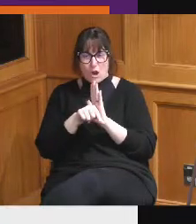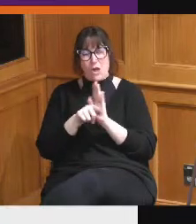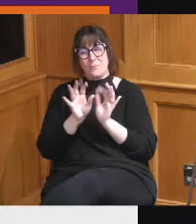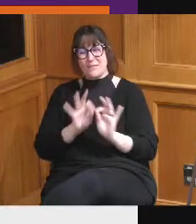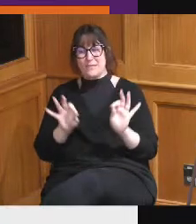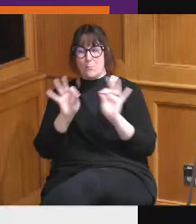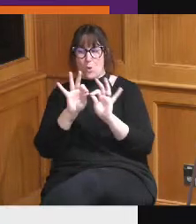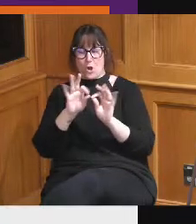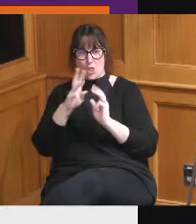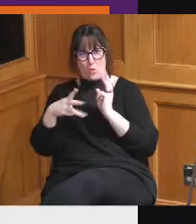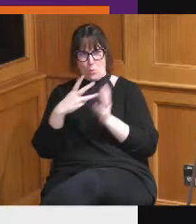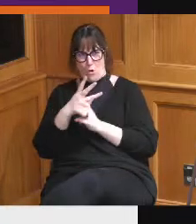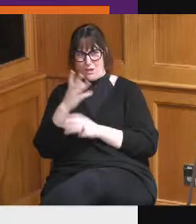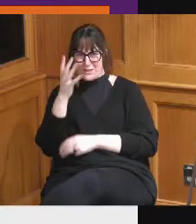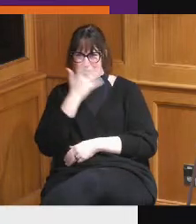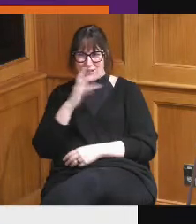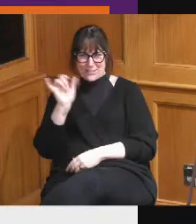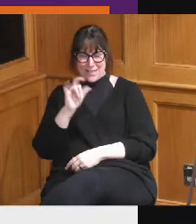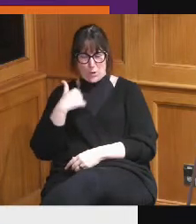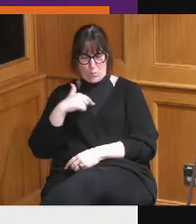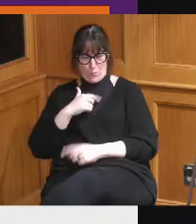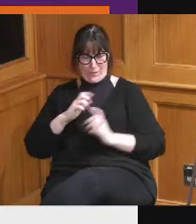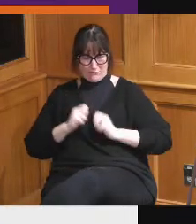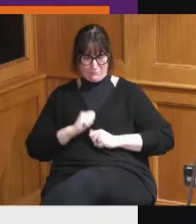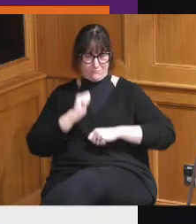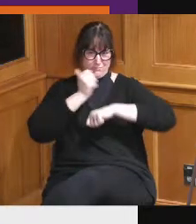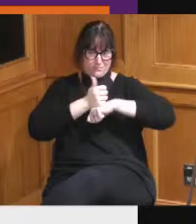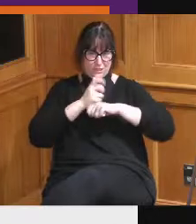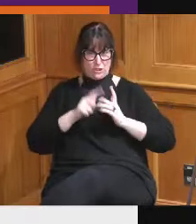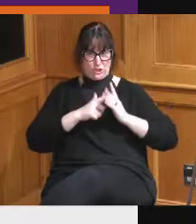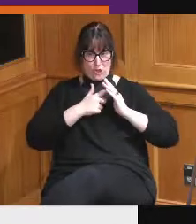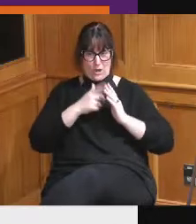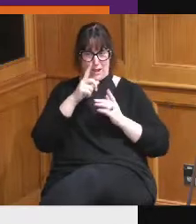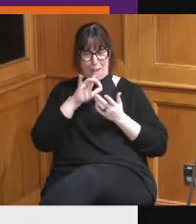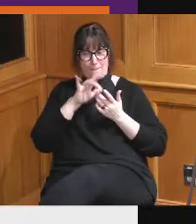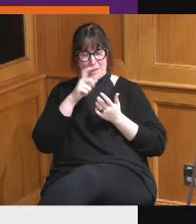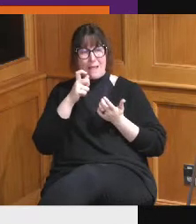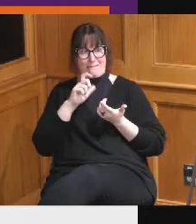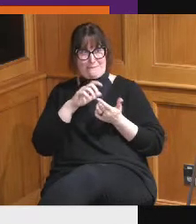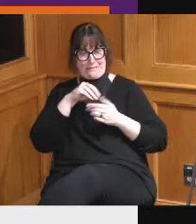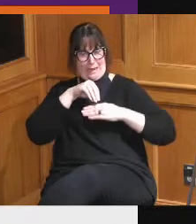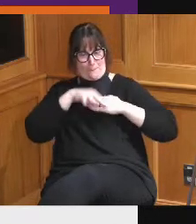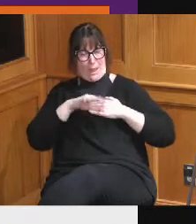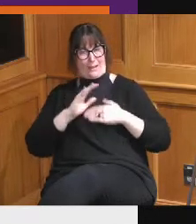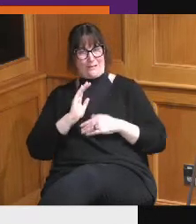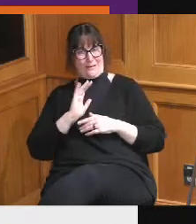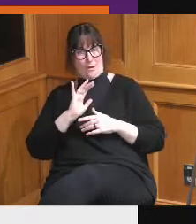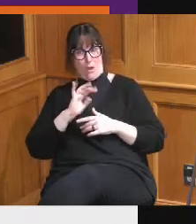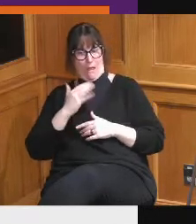looked like when we started because it really impacted what we ended up doing all collectively